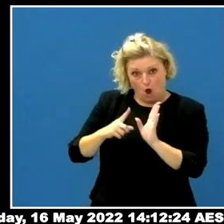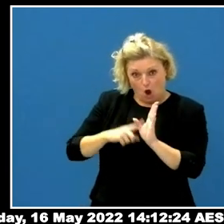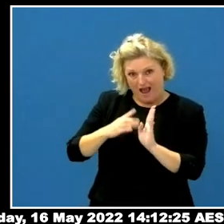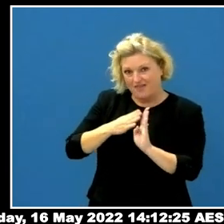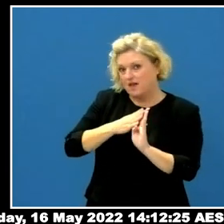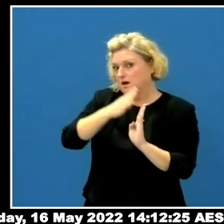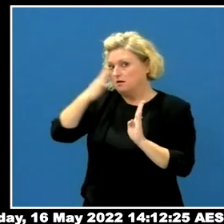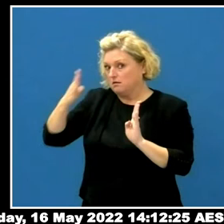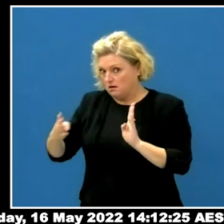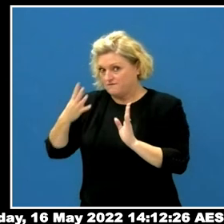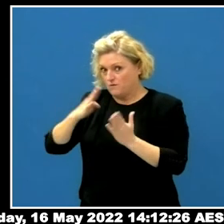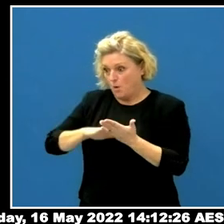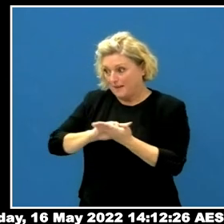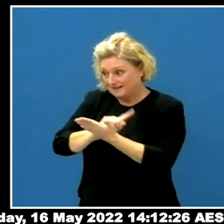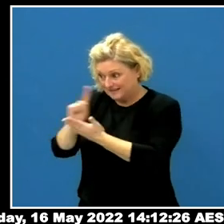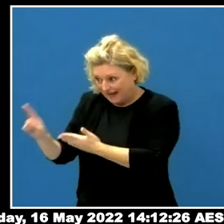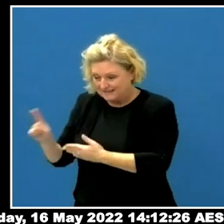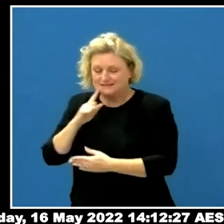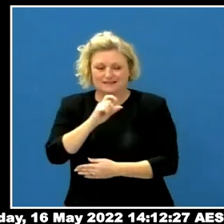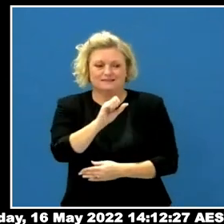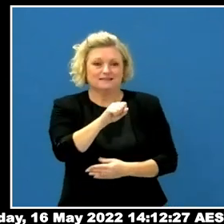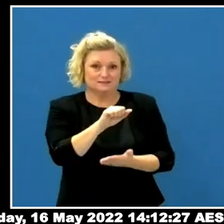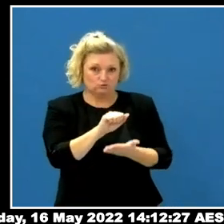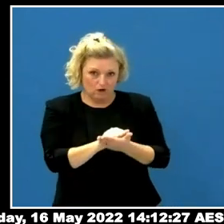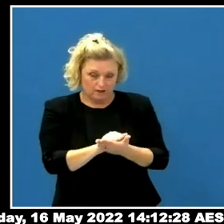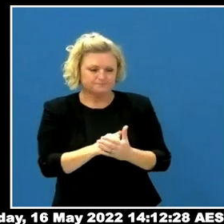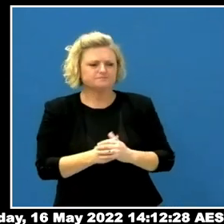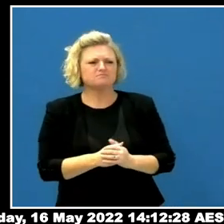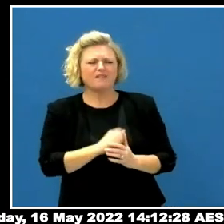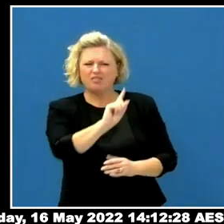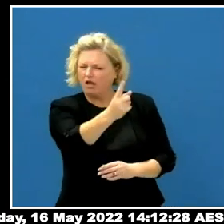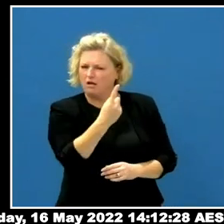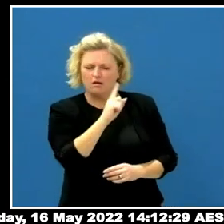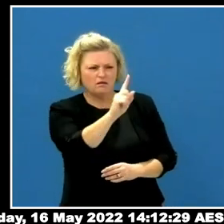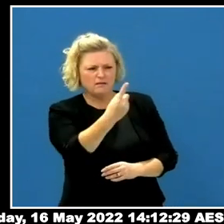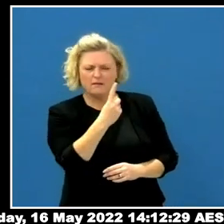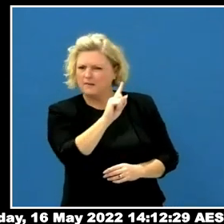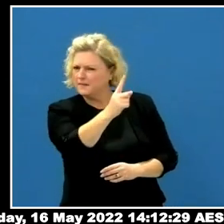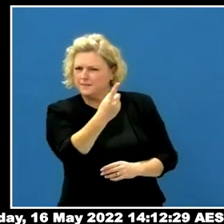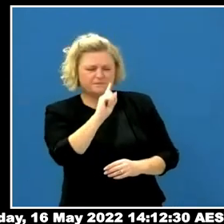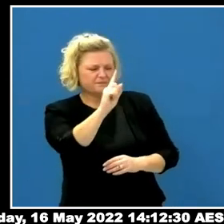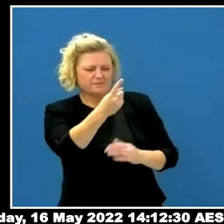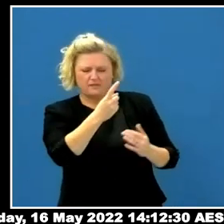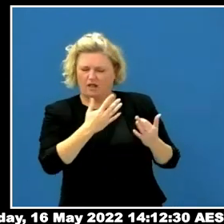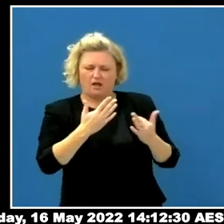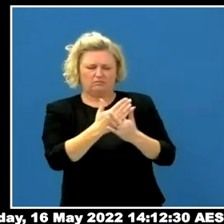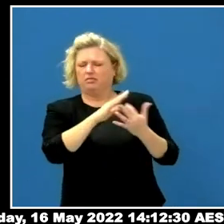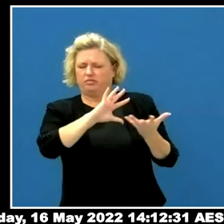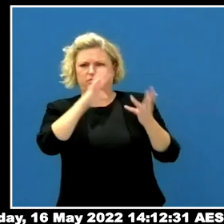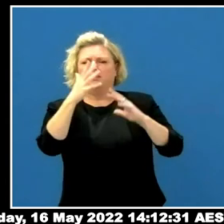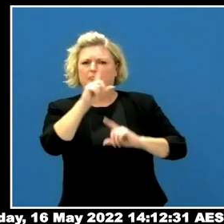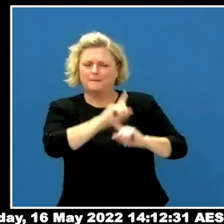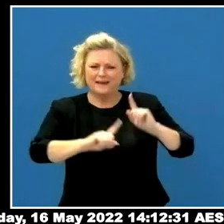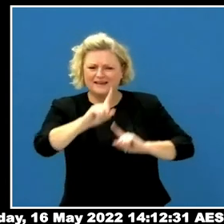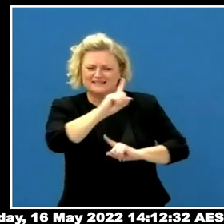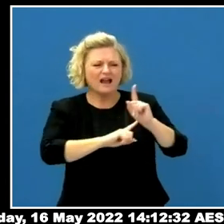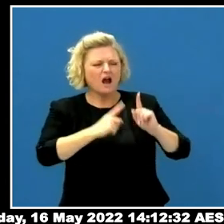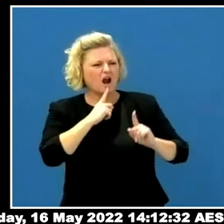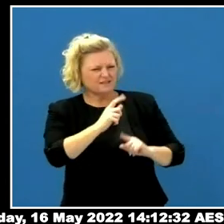And she kept coming in and interrupting the meeting until I actually turned around and said, "What the F are you doing in here?